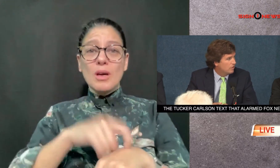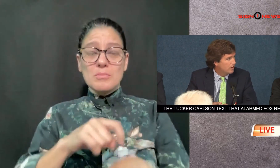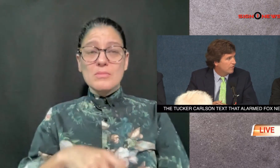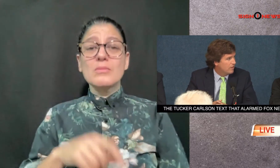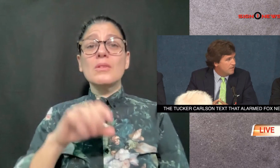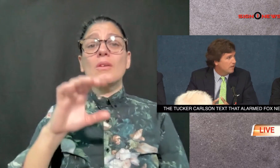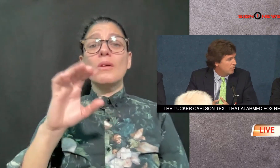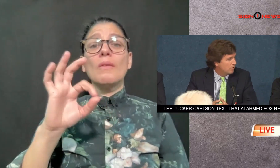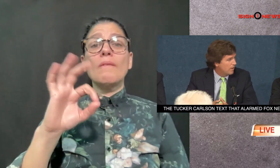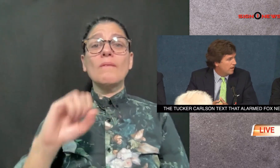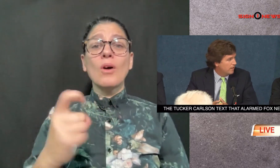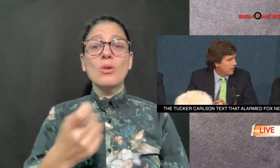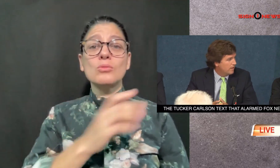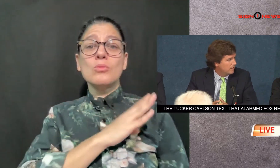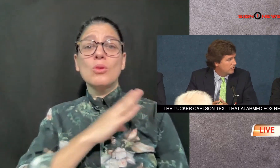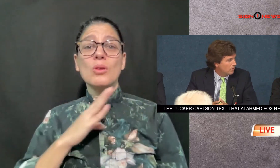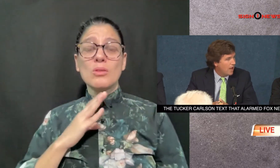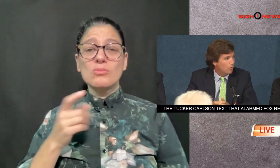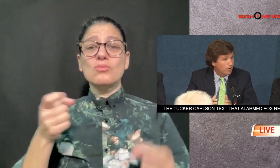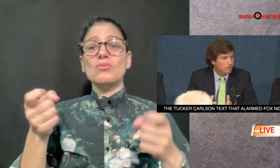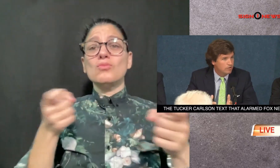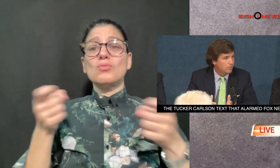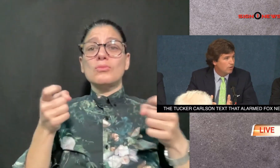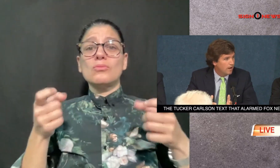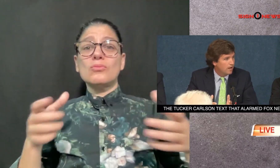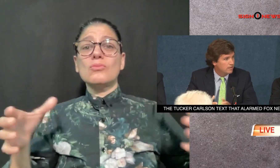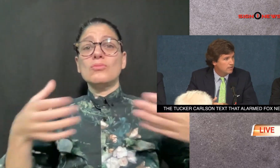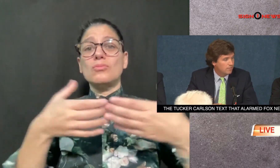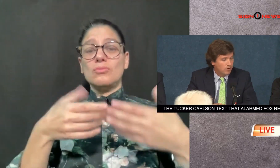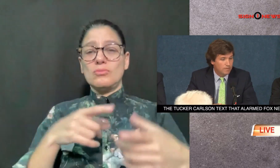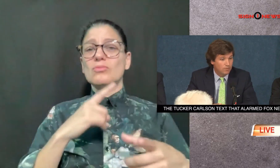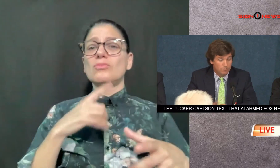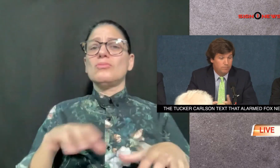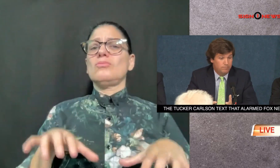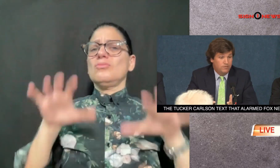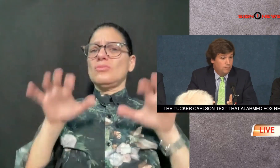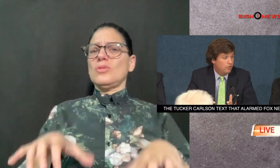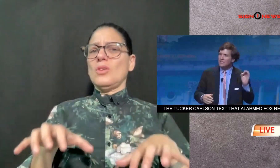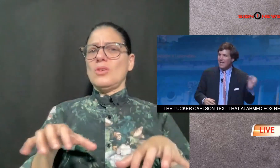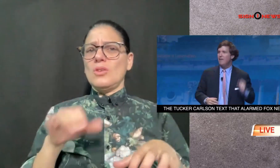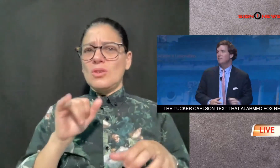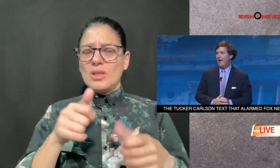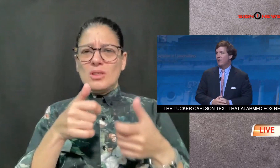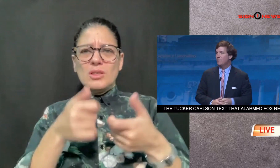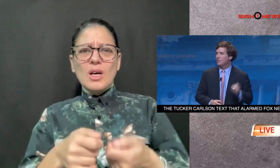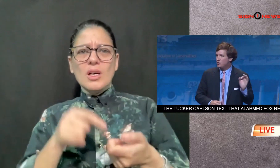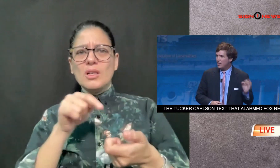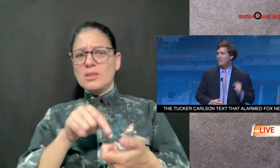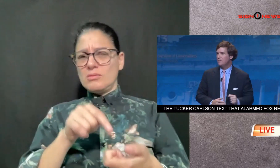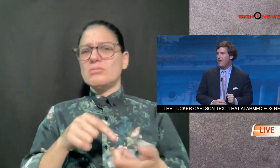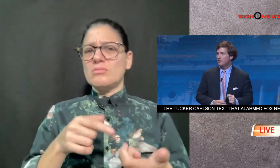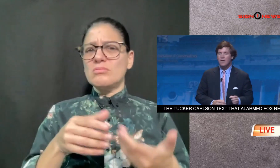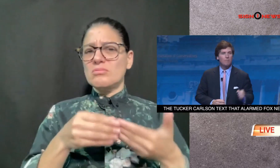according to the New York Times Fox's Board of Directors were alarmed by the text message